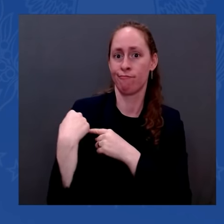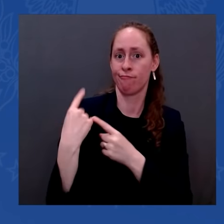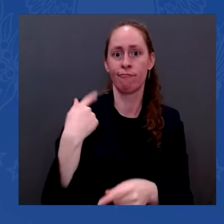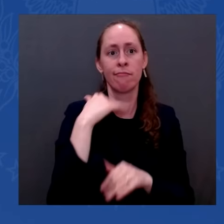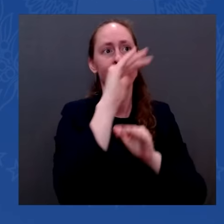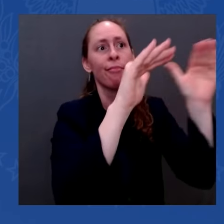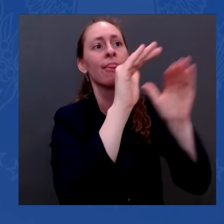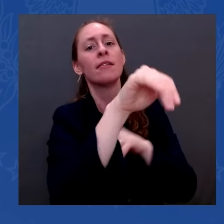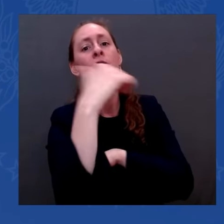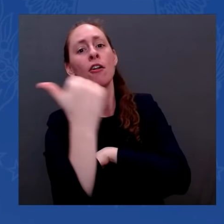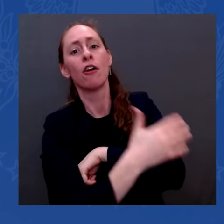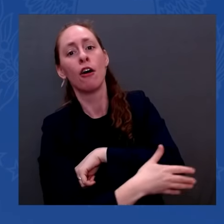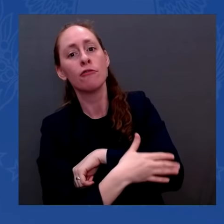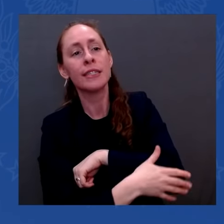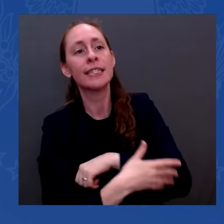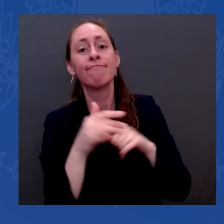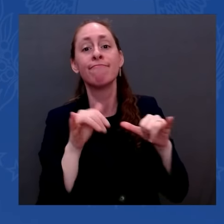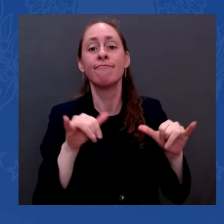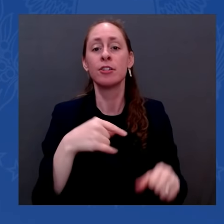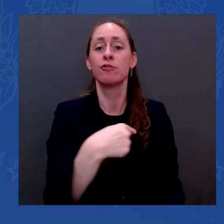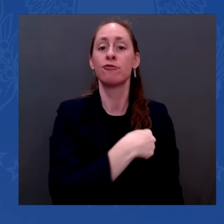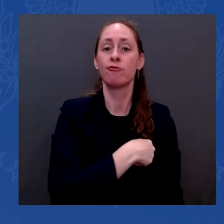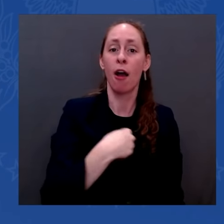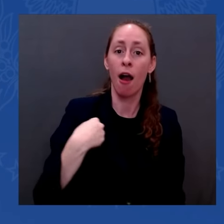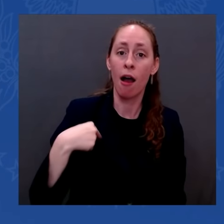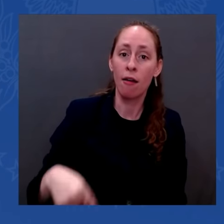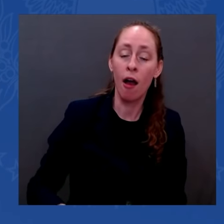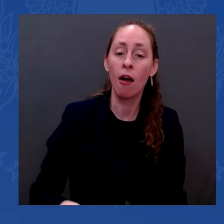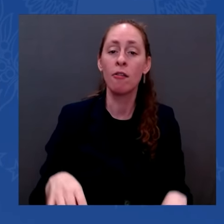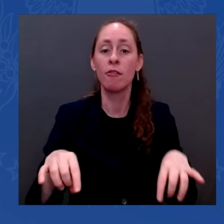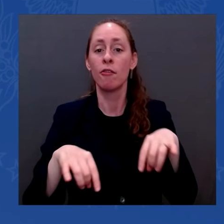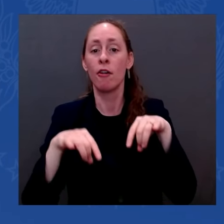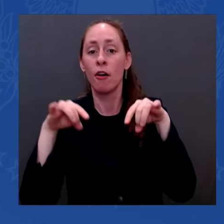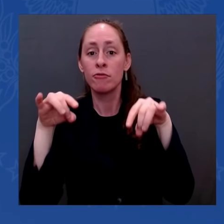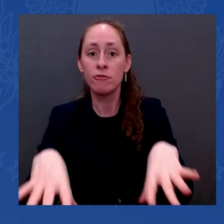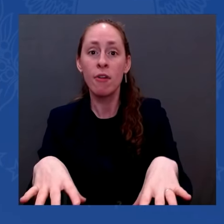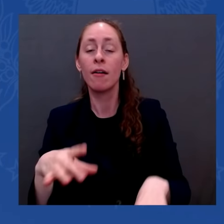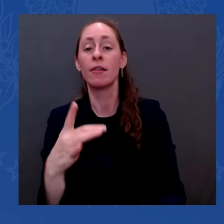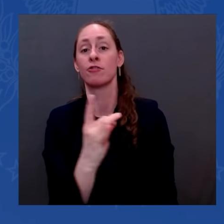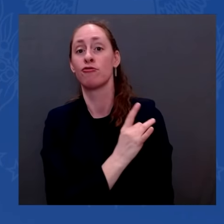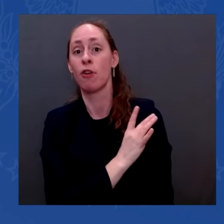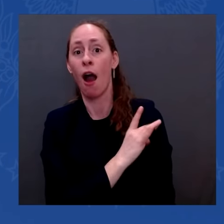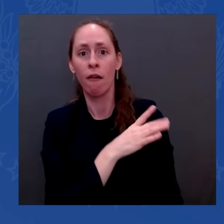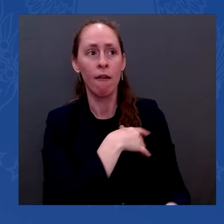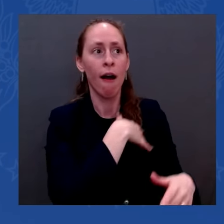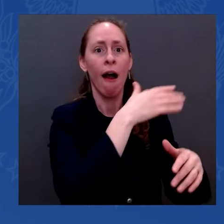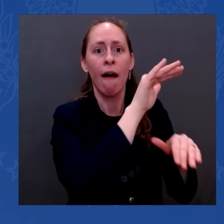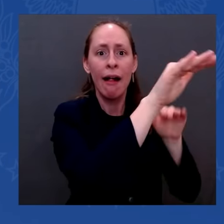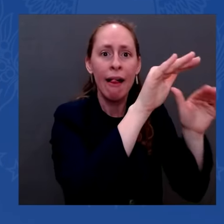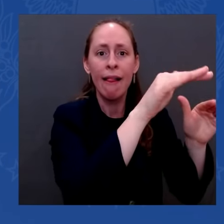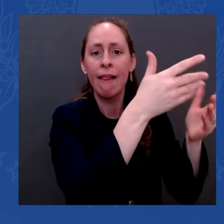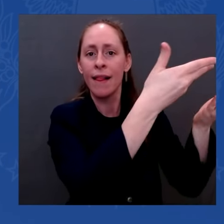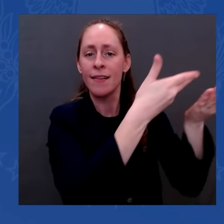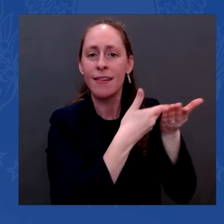And when I signed the executive order last year, I was determined to change that. And we've seen what happens